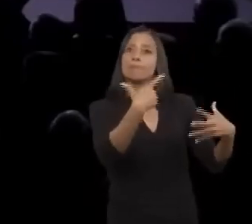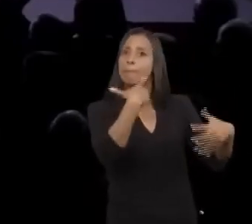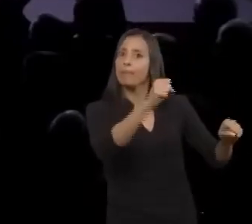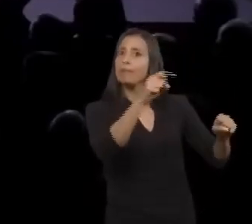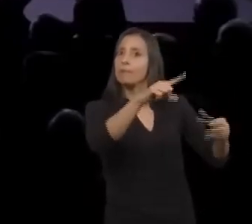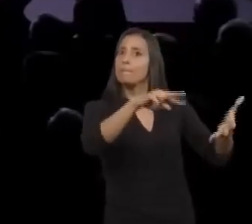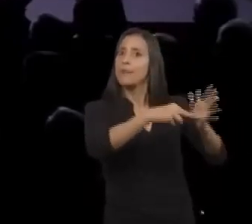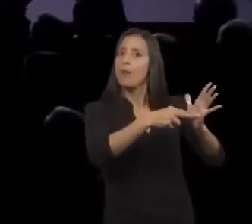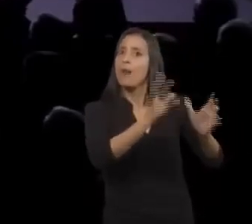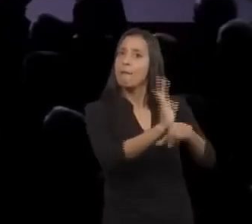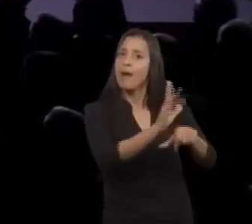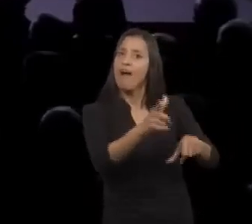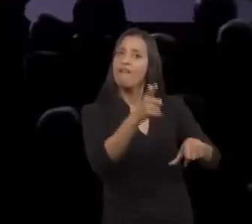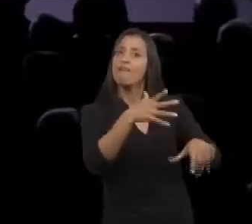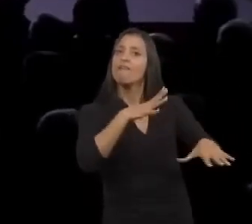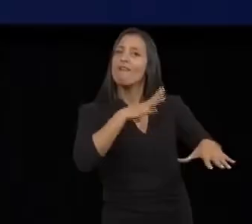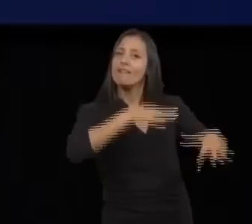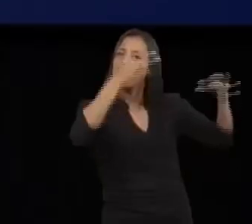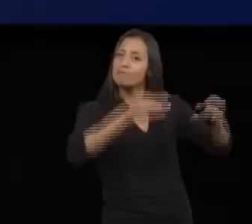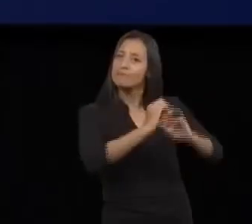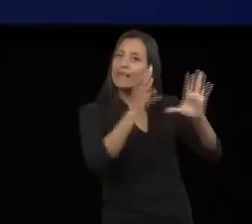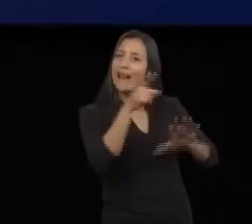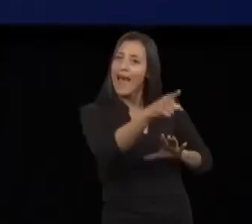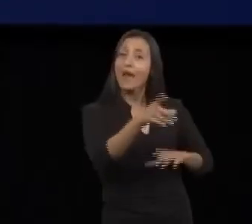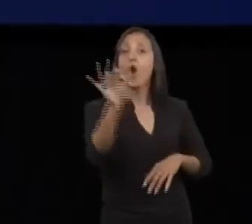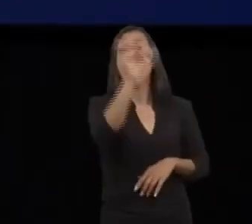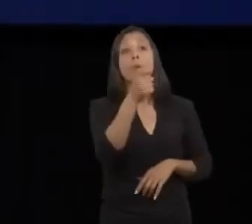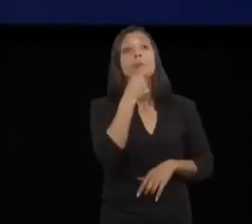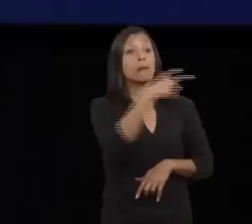or that you suddenly want to buy a car,